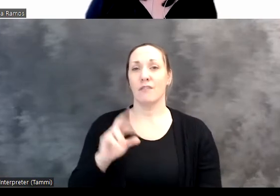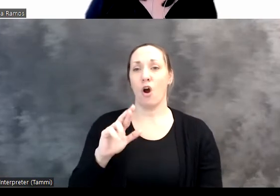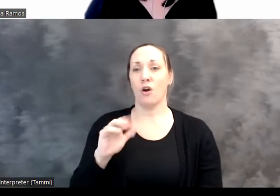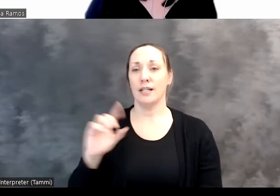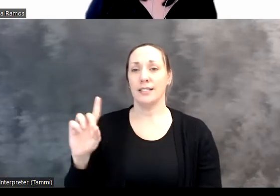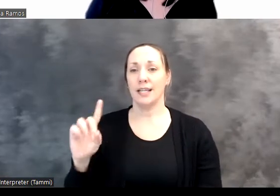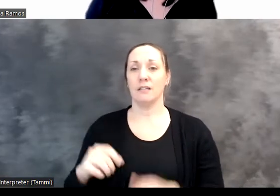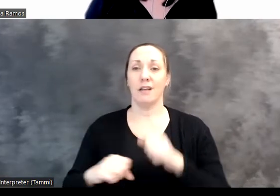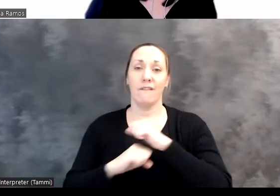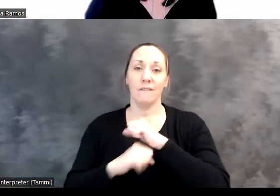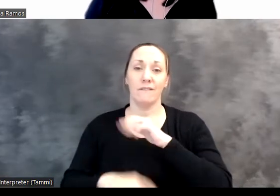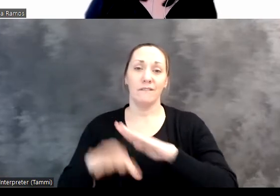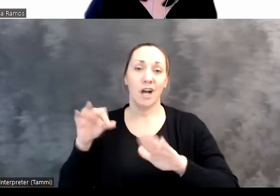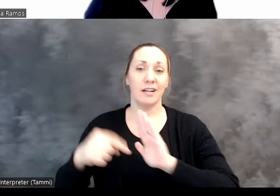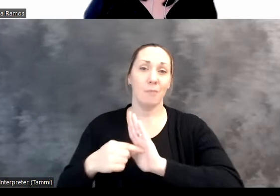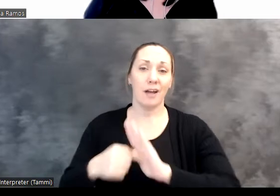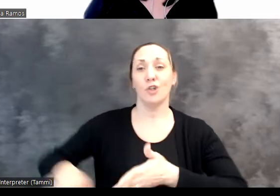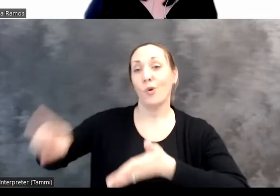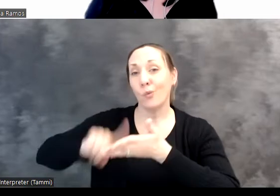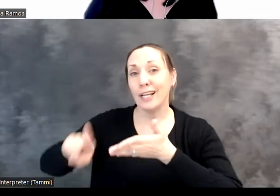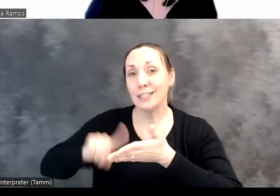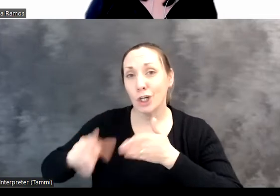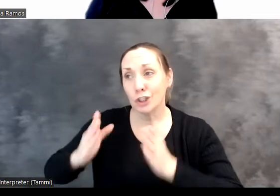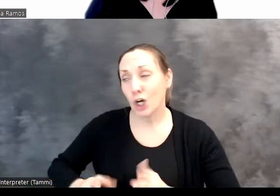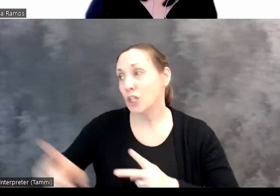stages of R & D in funding model